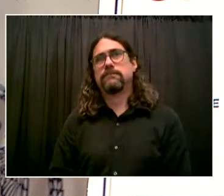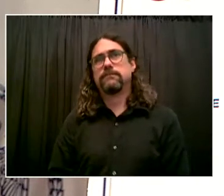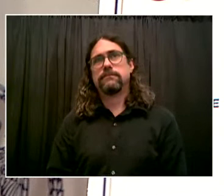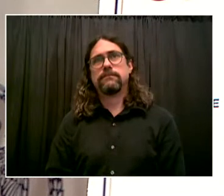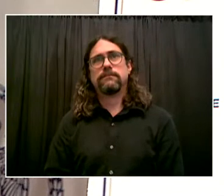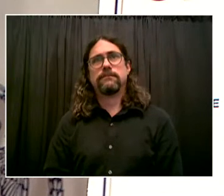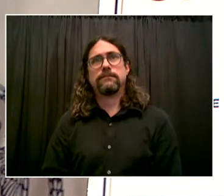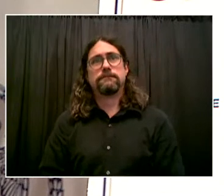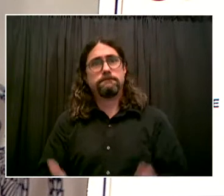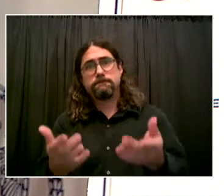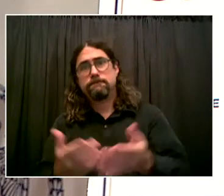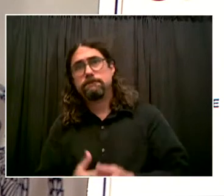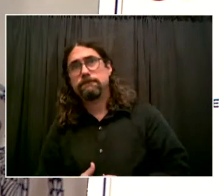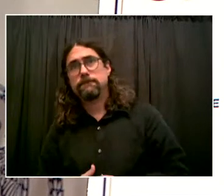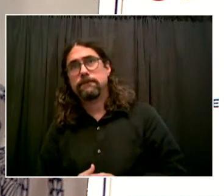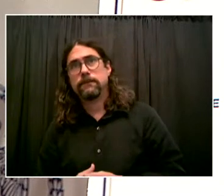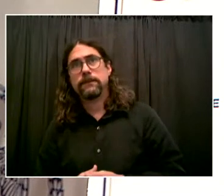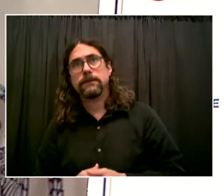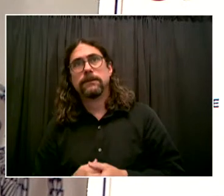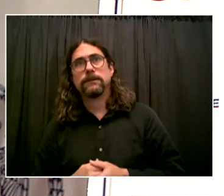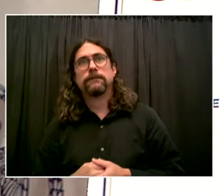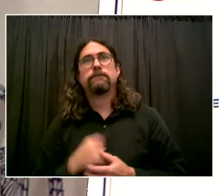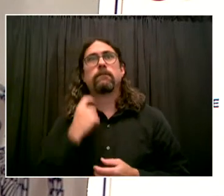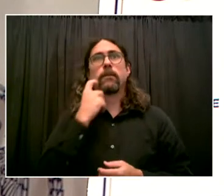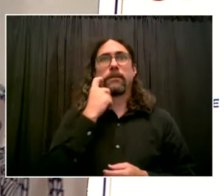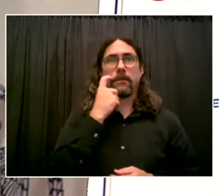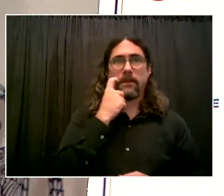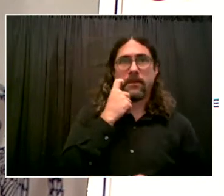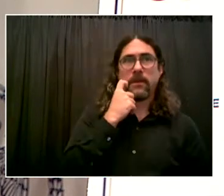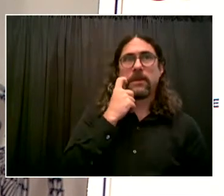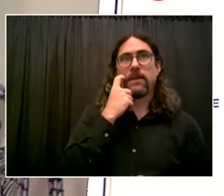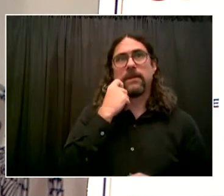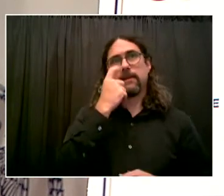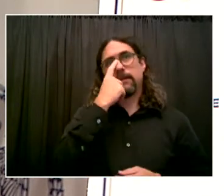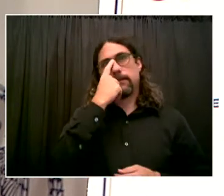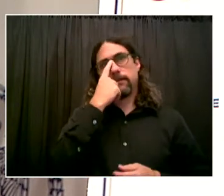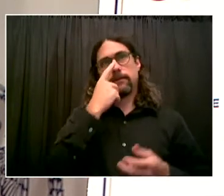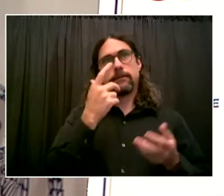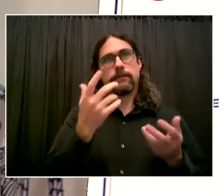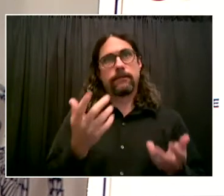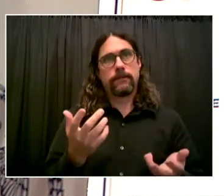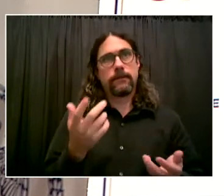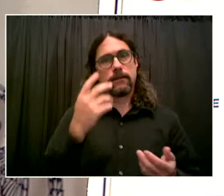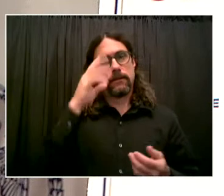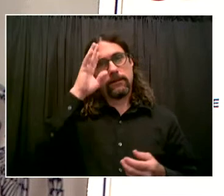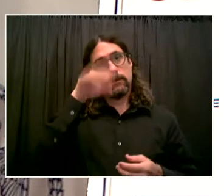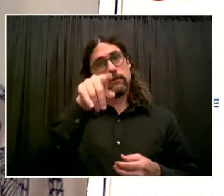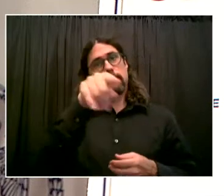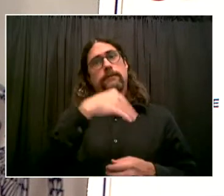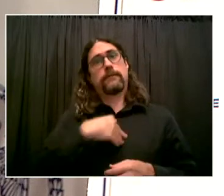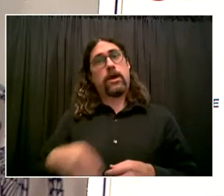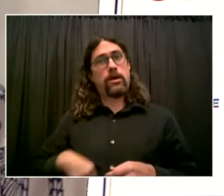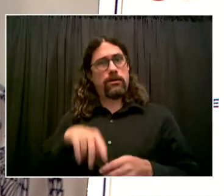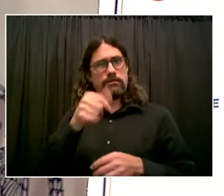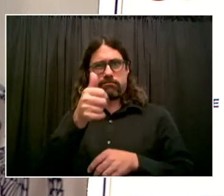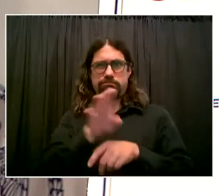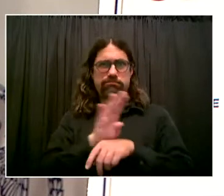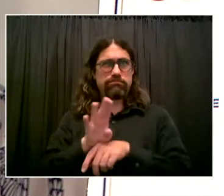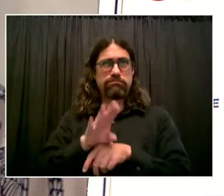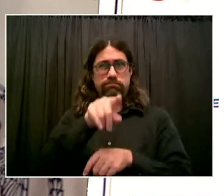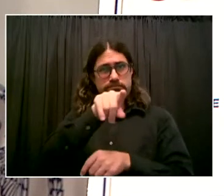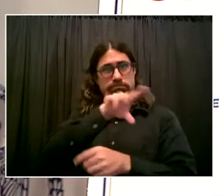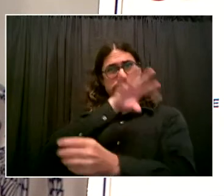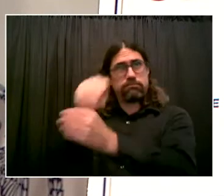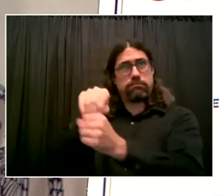epRorter: